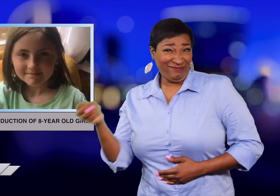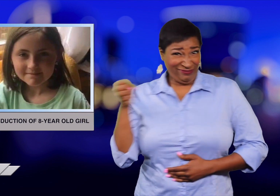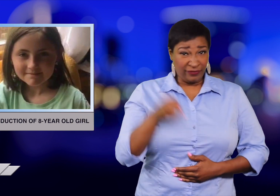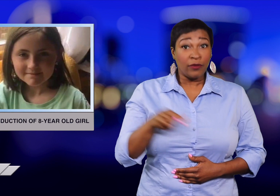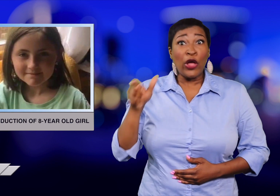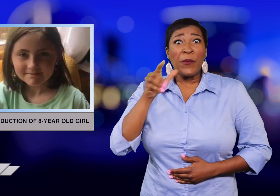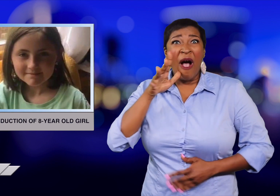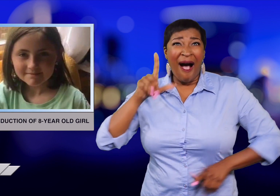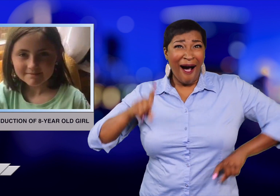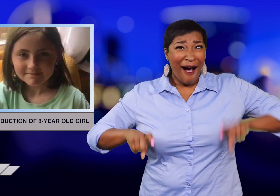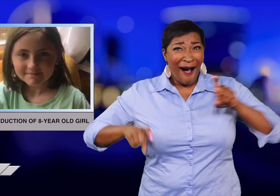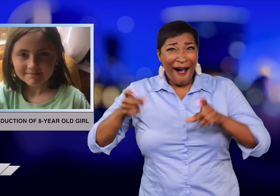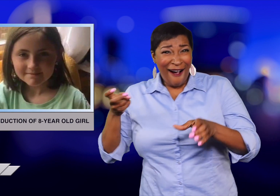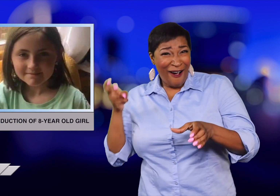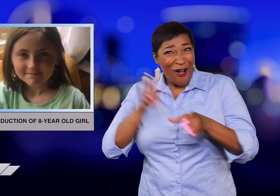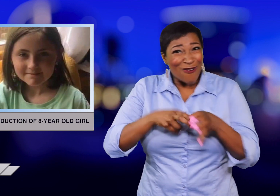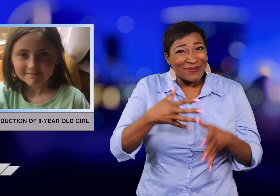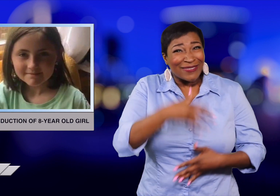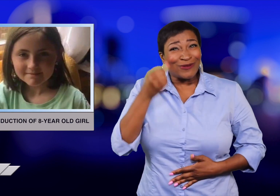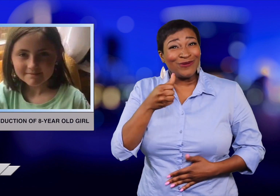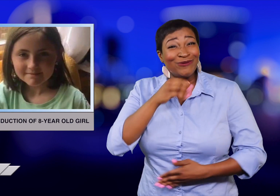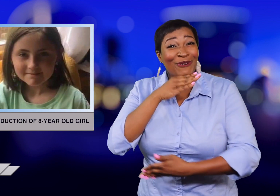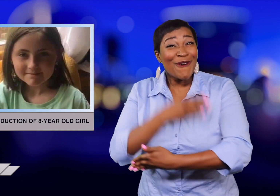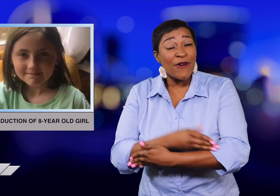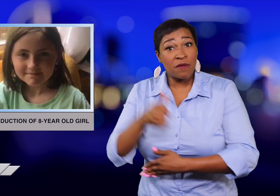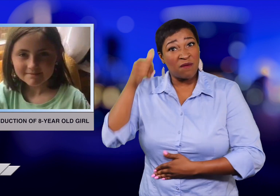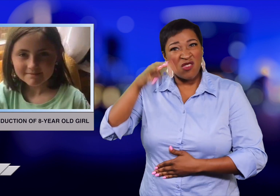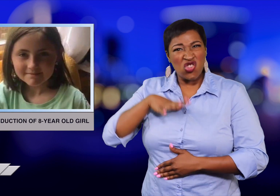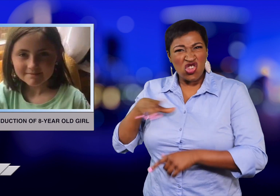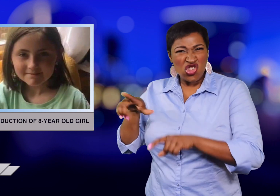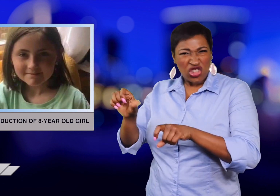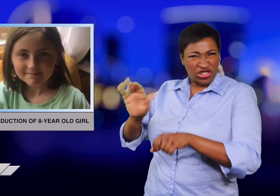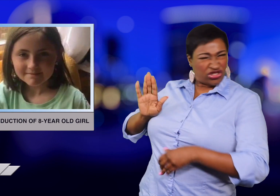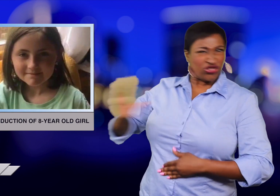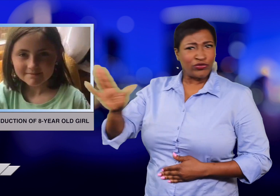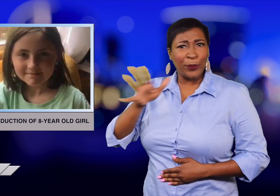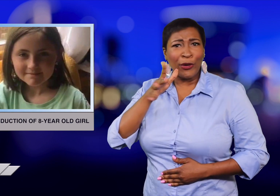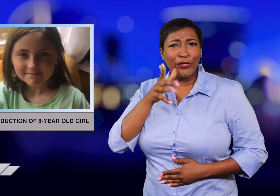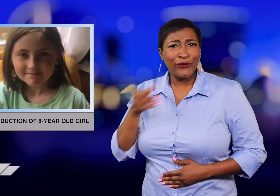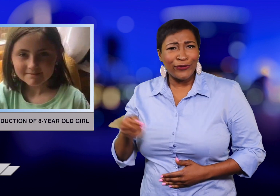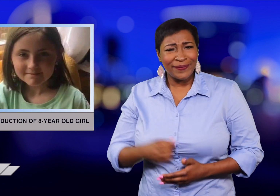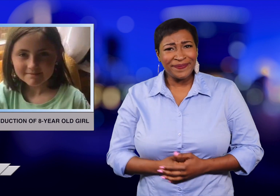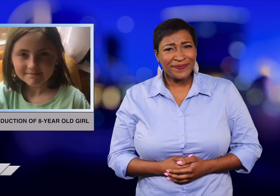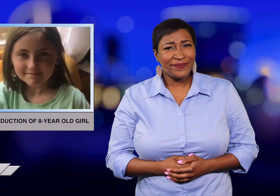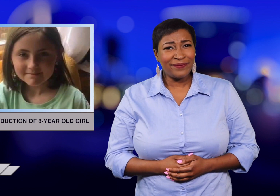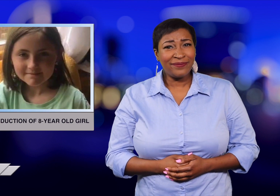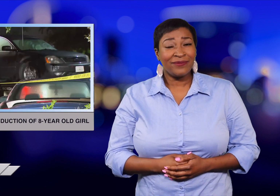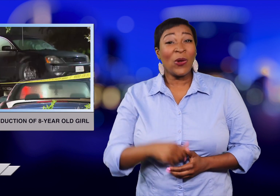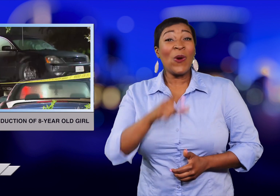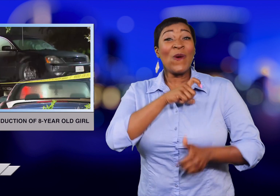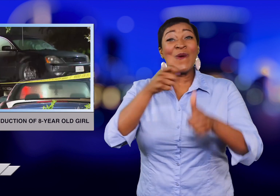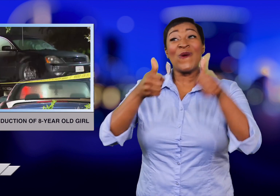and shoved her mother from the car after she jumped in after her daughter.